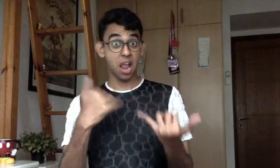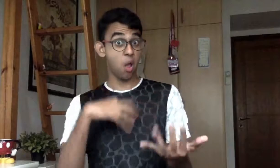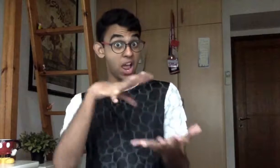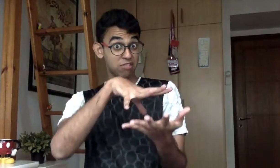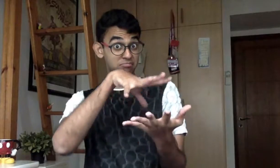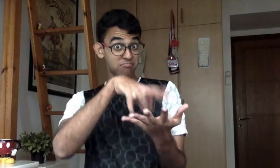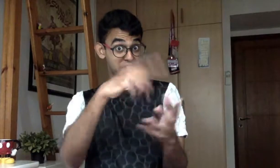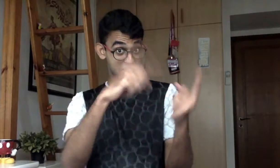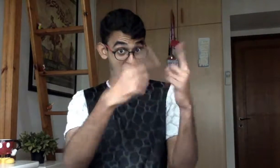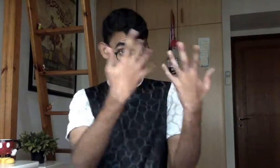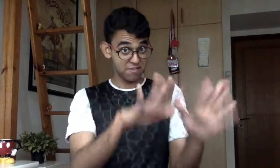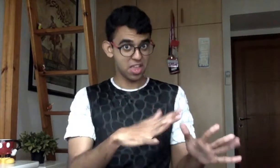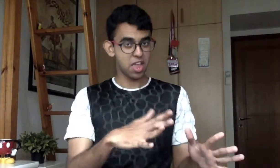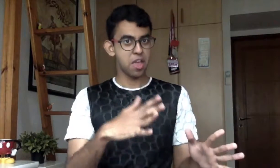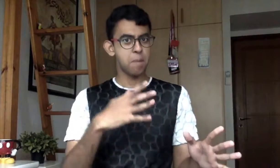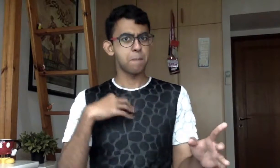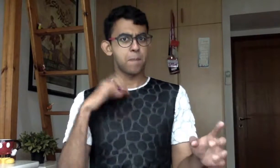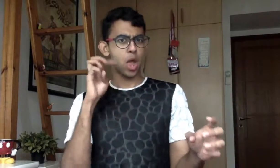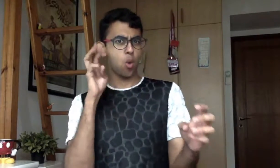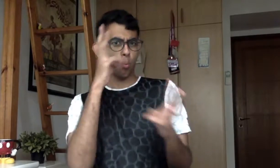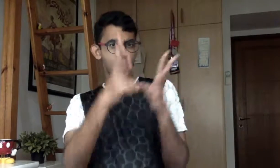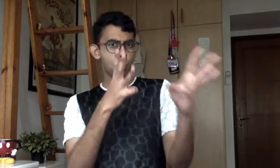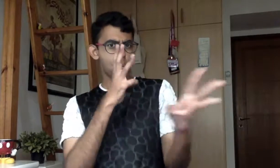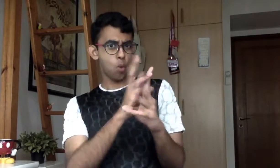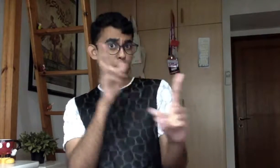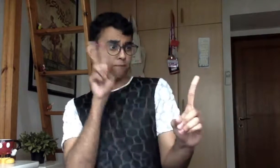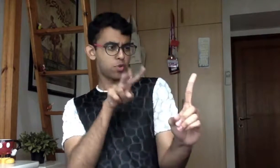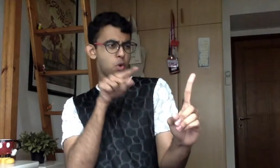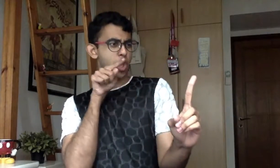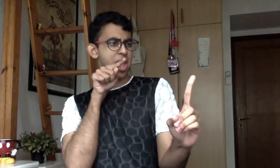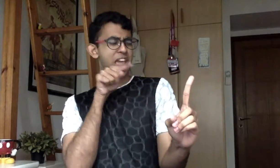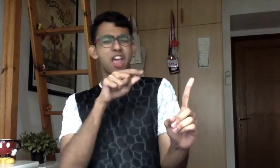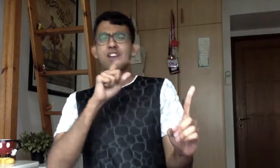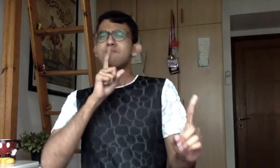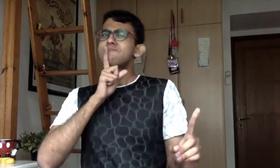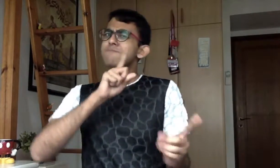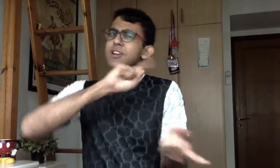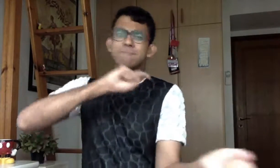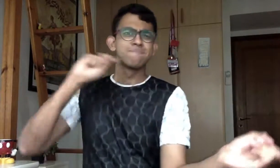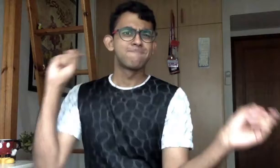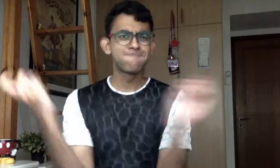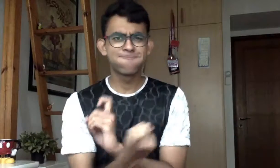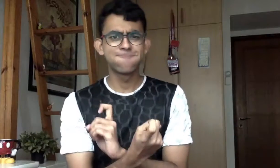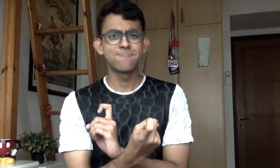Now that I've learnt Sign Language, my world view has really transformed.